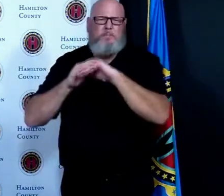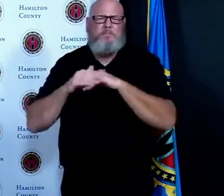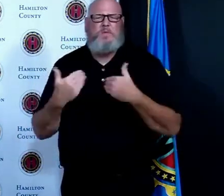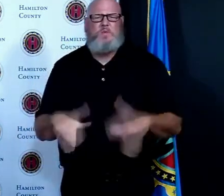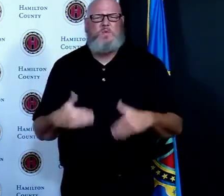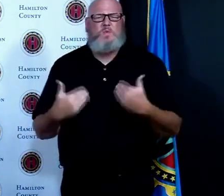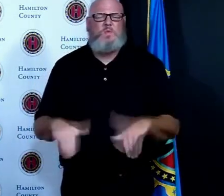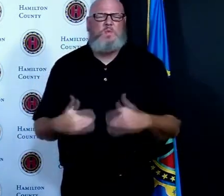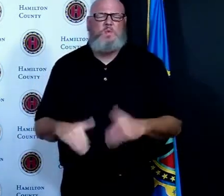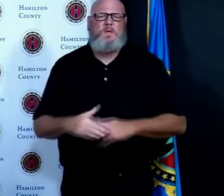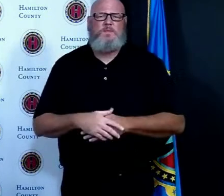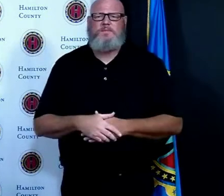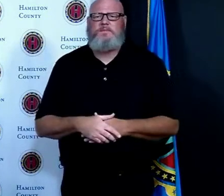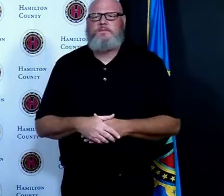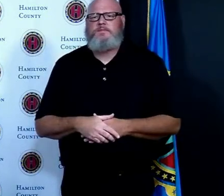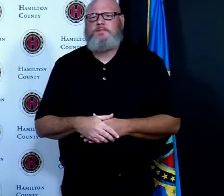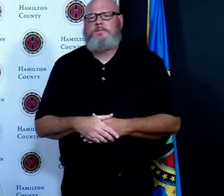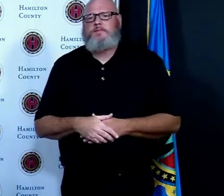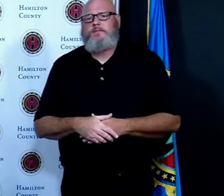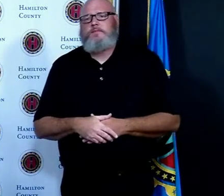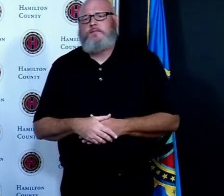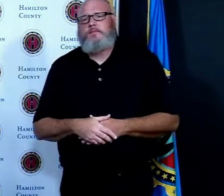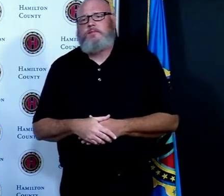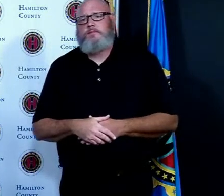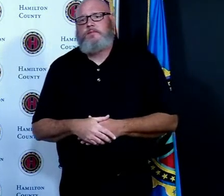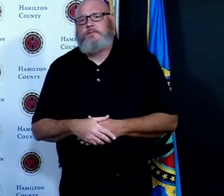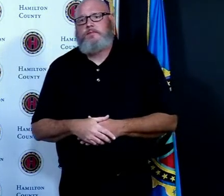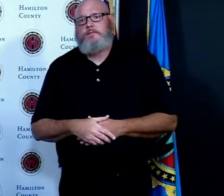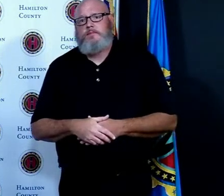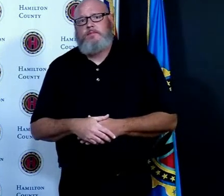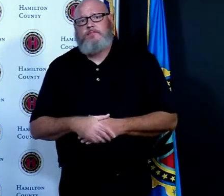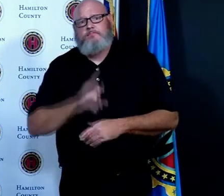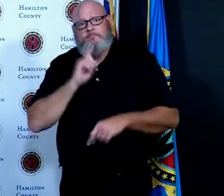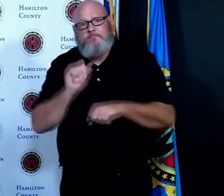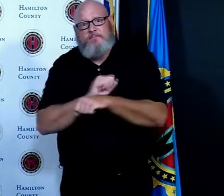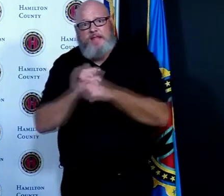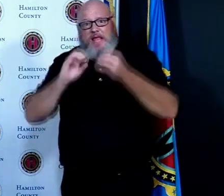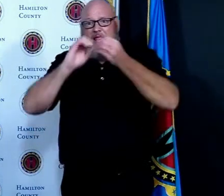the hospitalization or the cases are much more diffuse in our community it's no longer in just